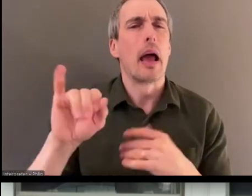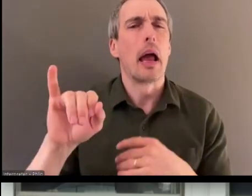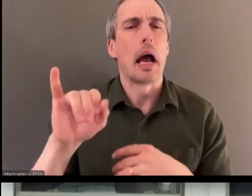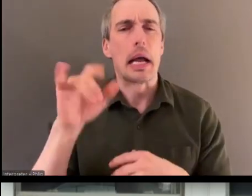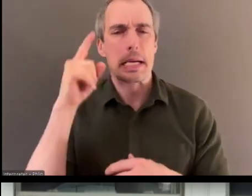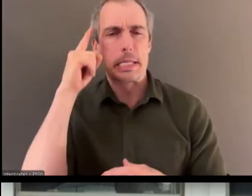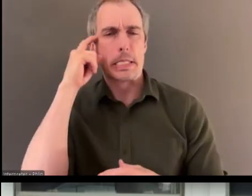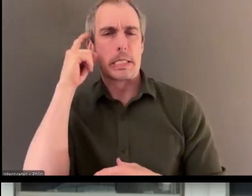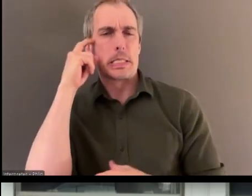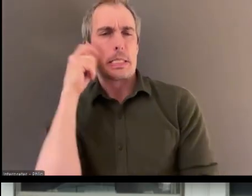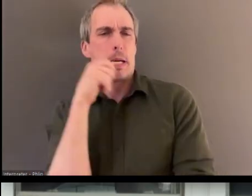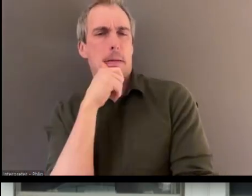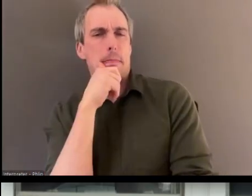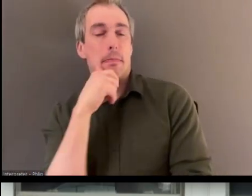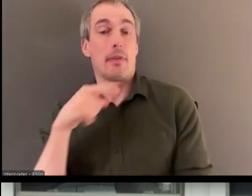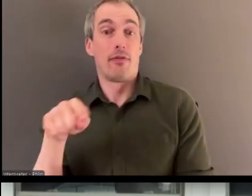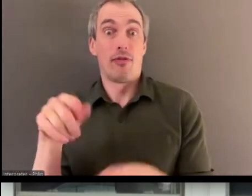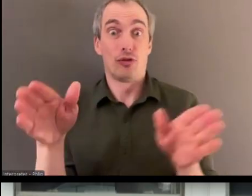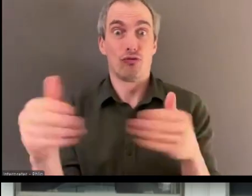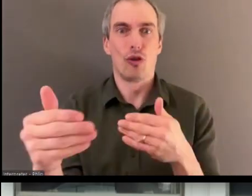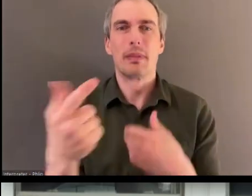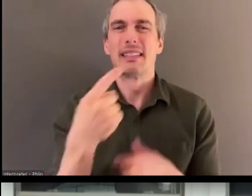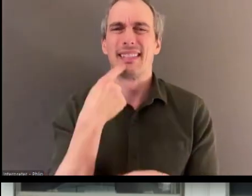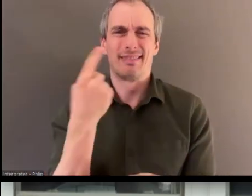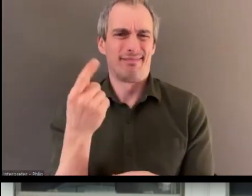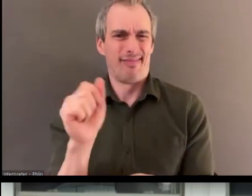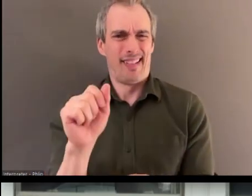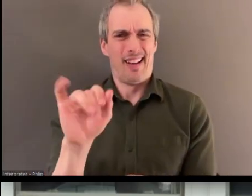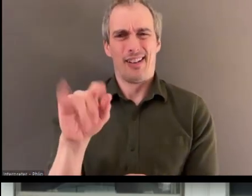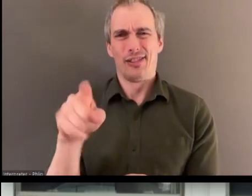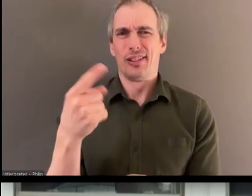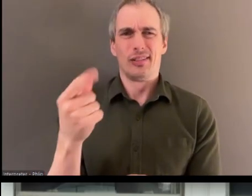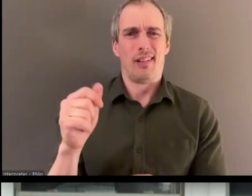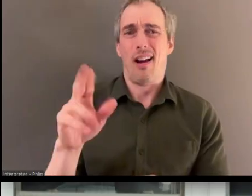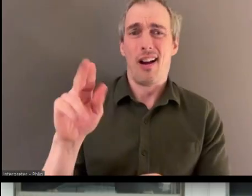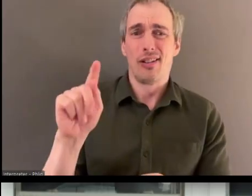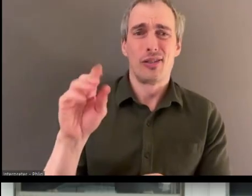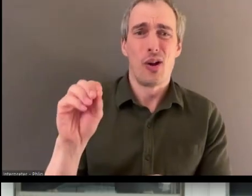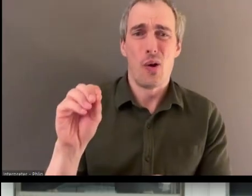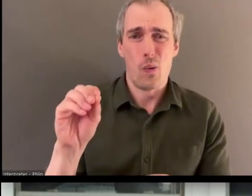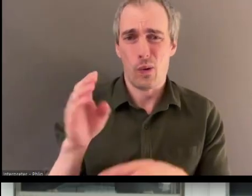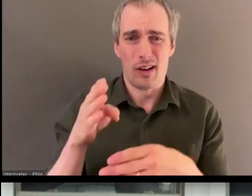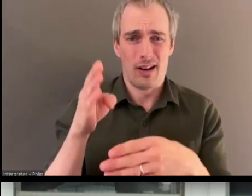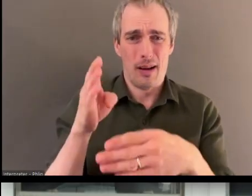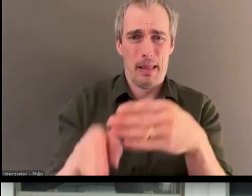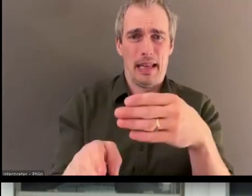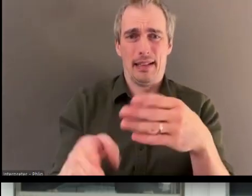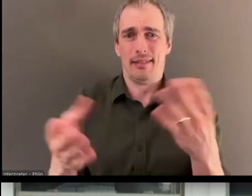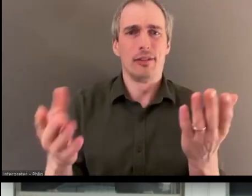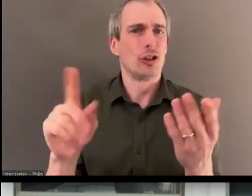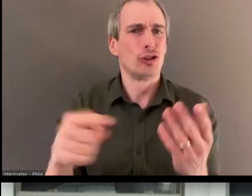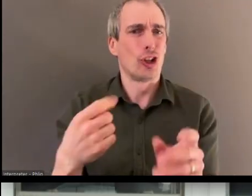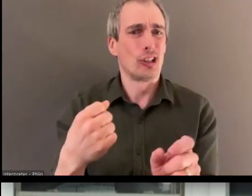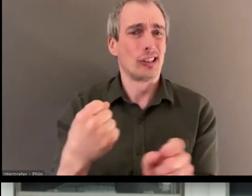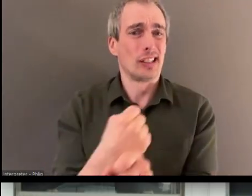Isn't this all just, you know, statistics at the end of the day? And it is autocomplete, but there's much more to it than that.